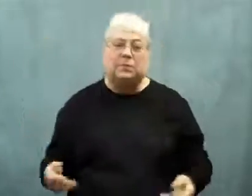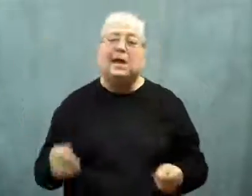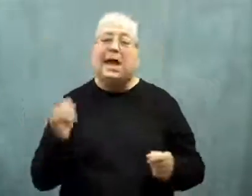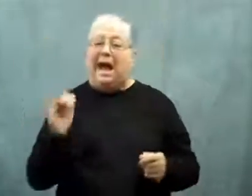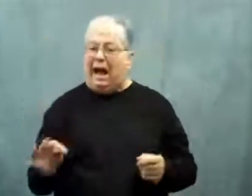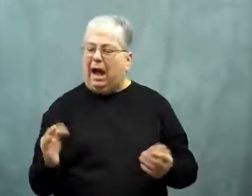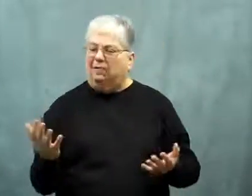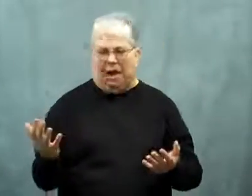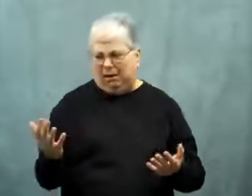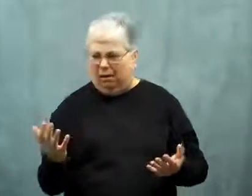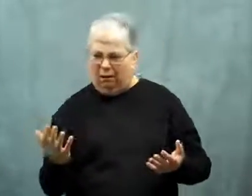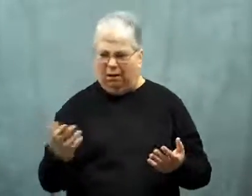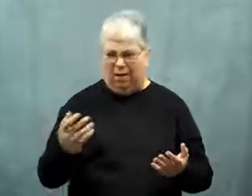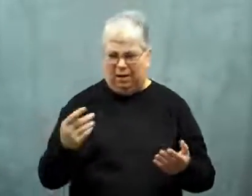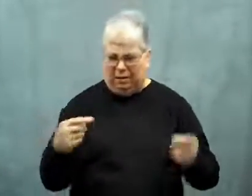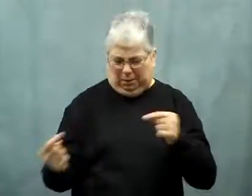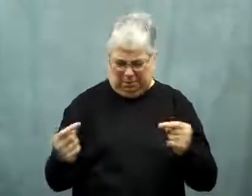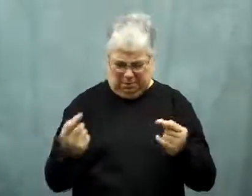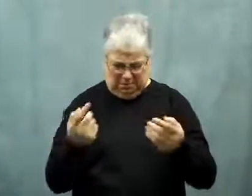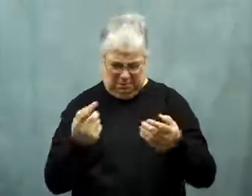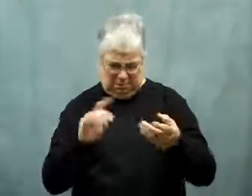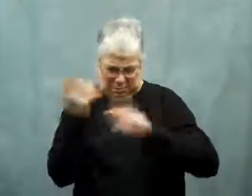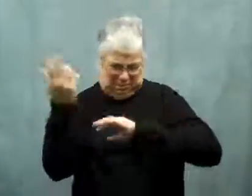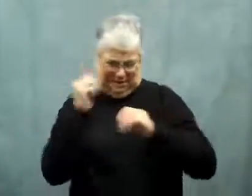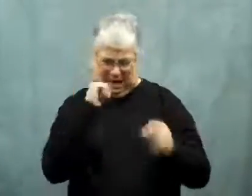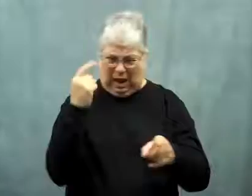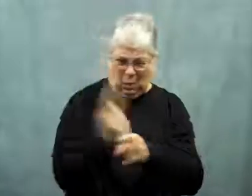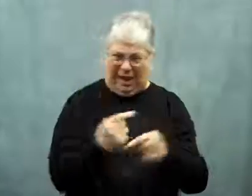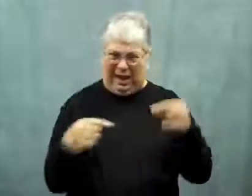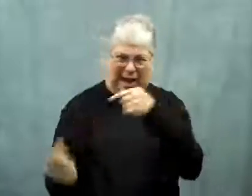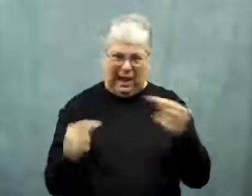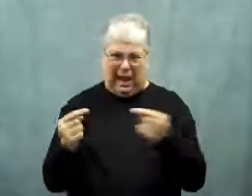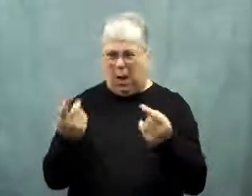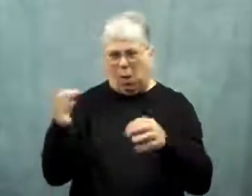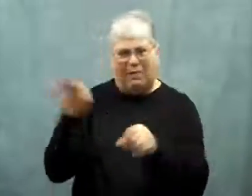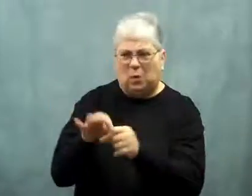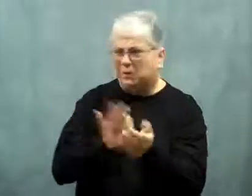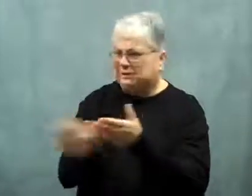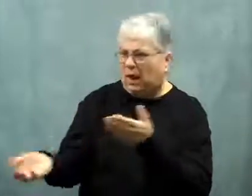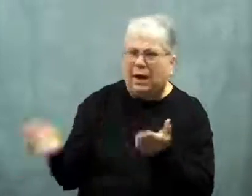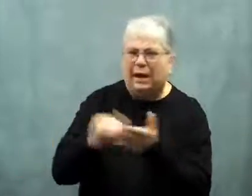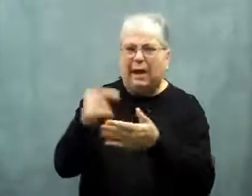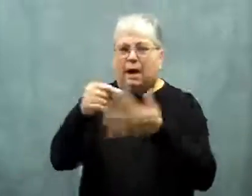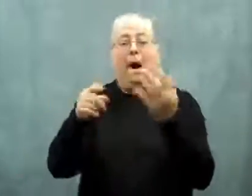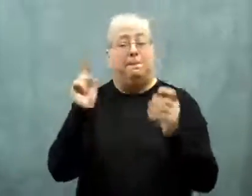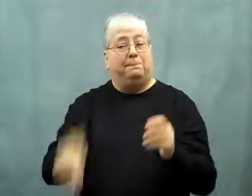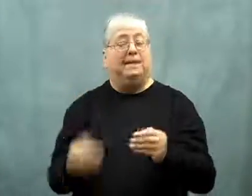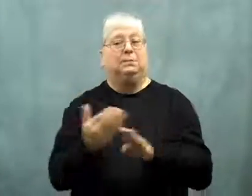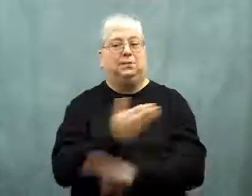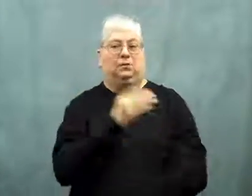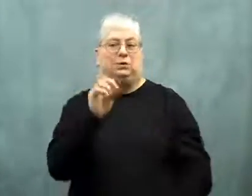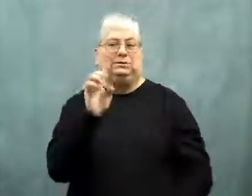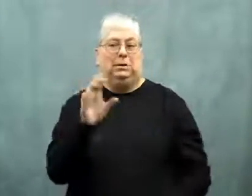If there are any disagreements or recounts,